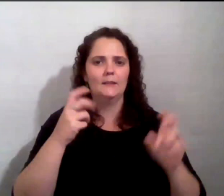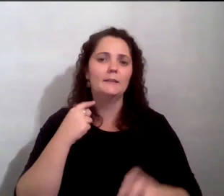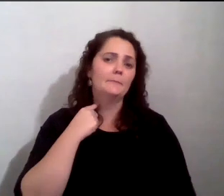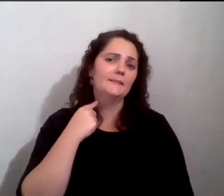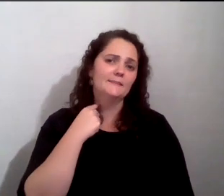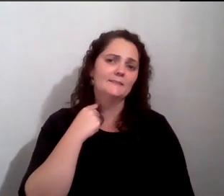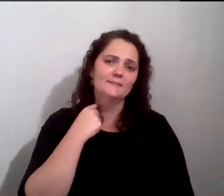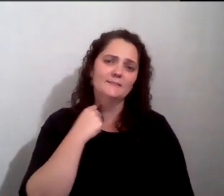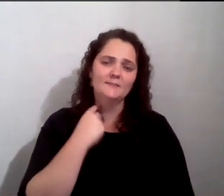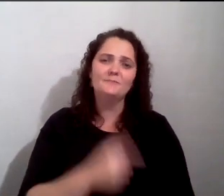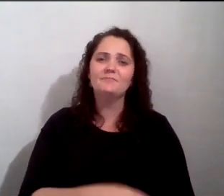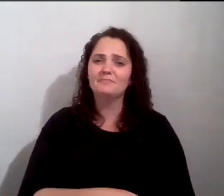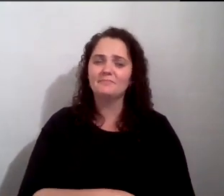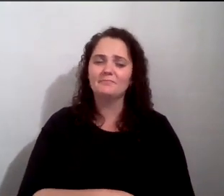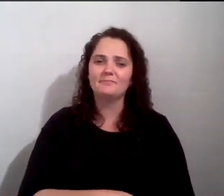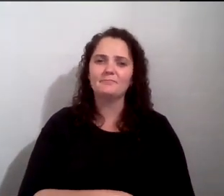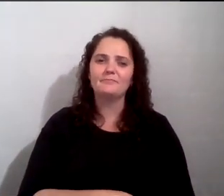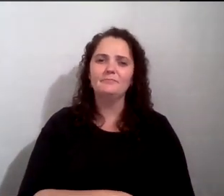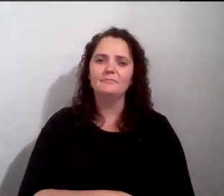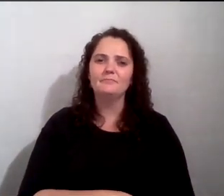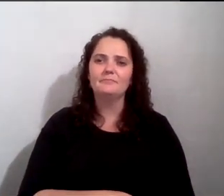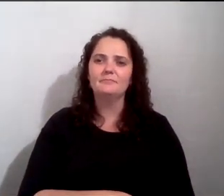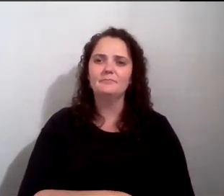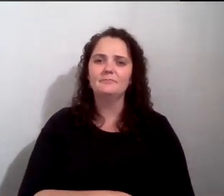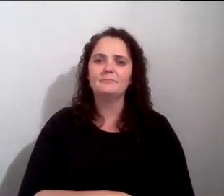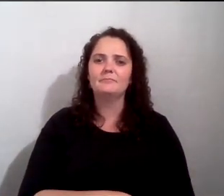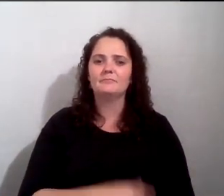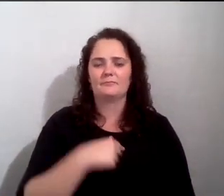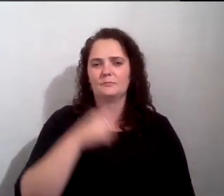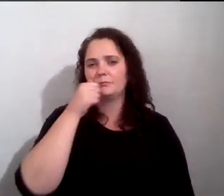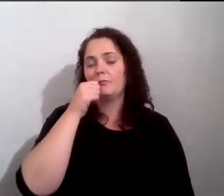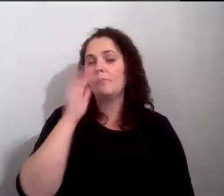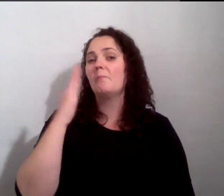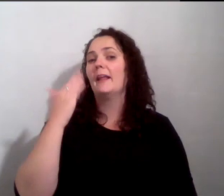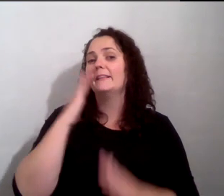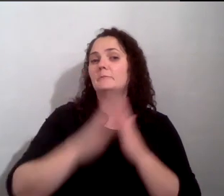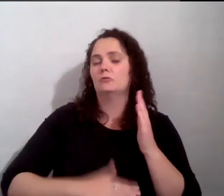body as meat object. One of the most interesting things